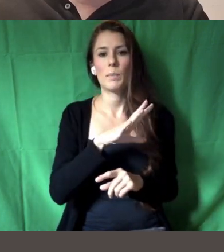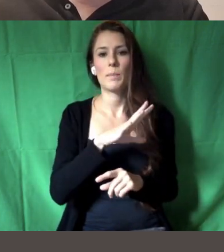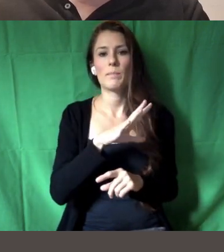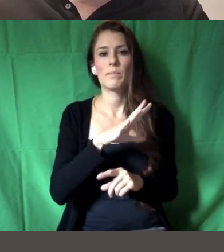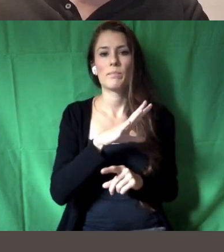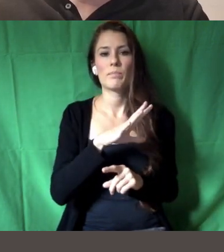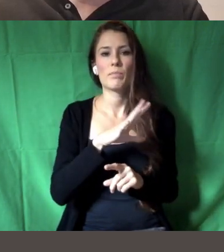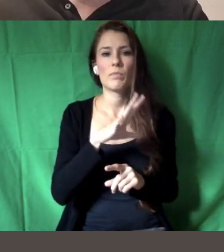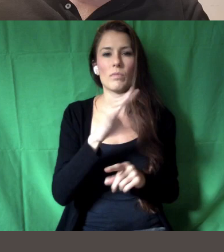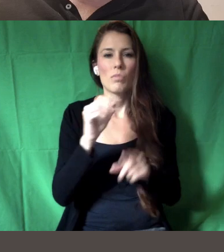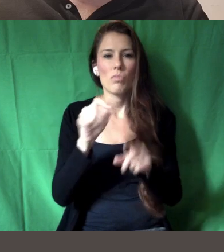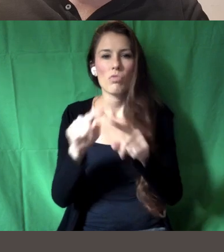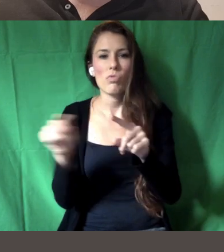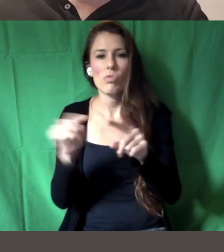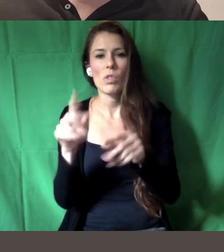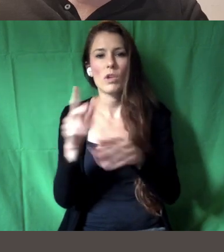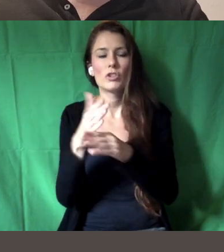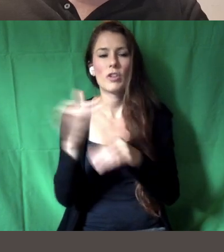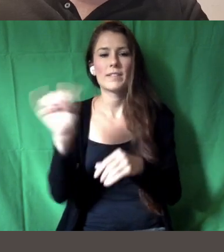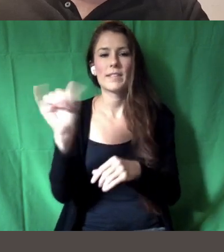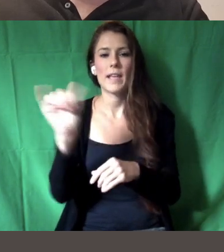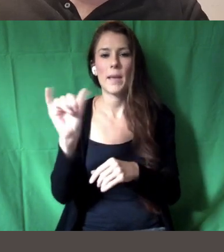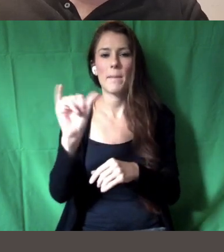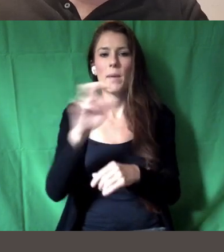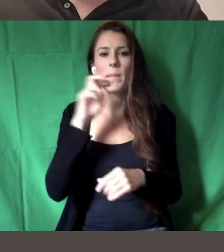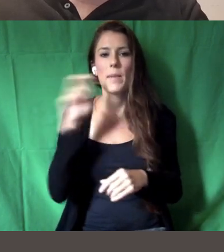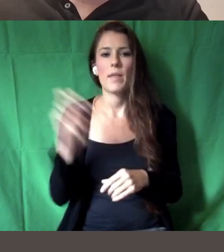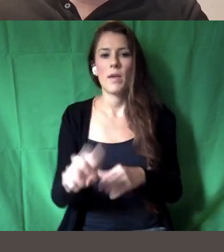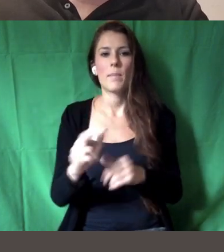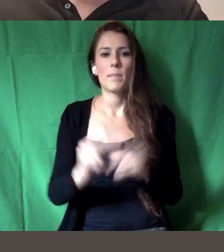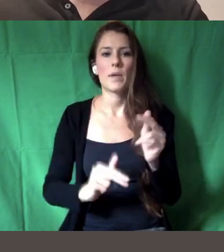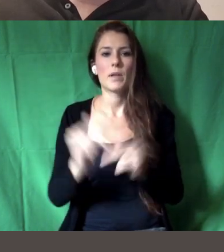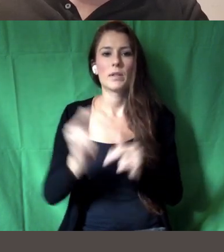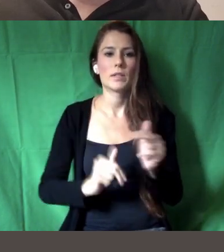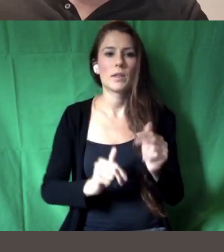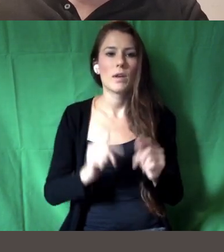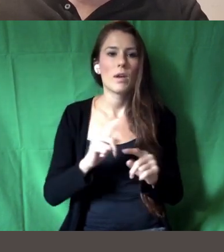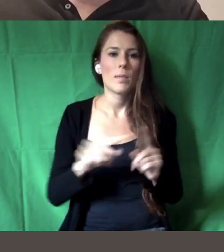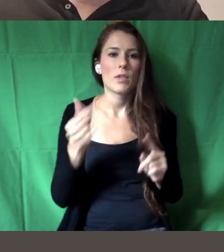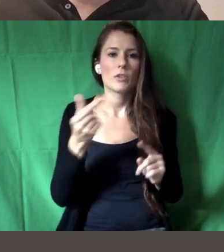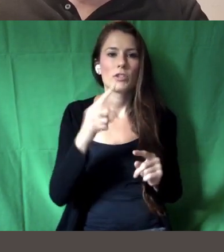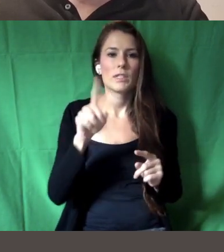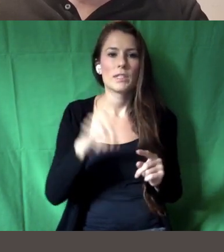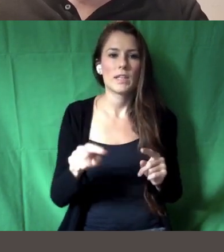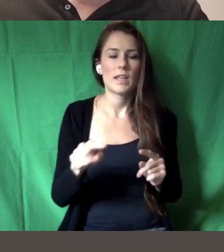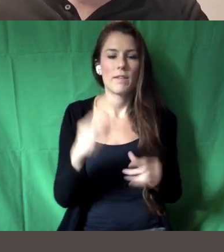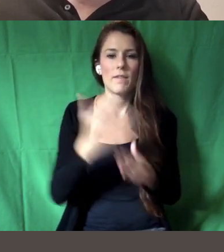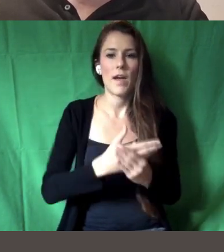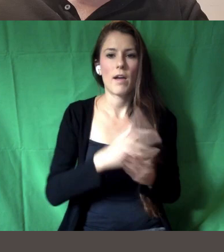ARM share the same Python build. Package them as .tar.gz file, upload to central storage, and then